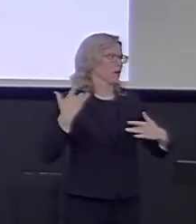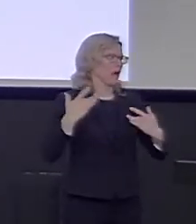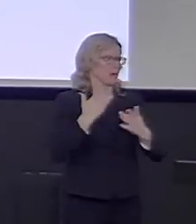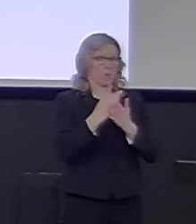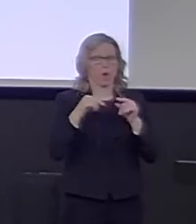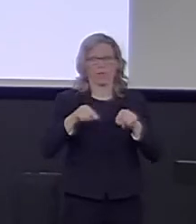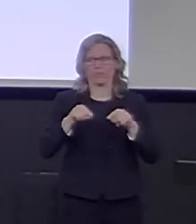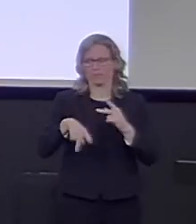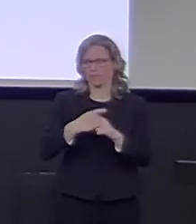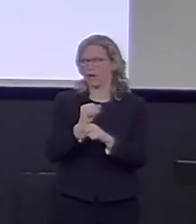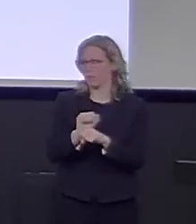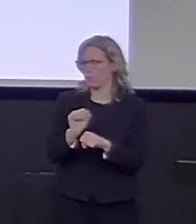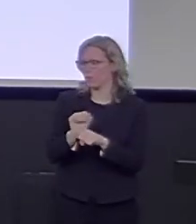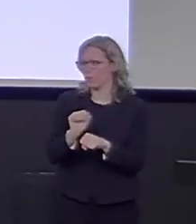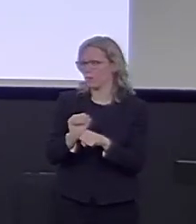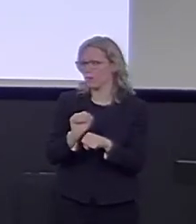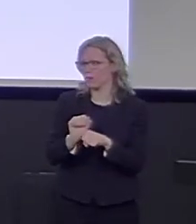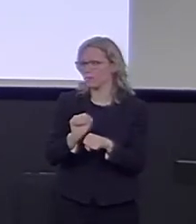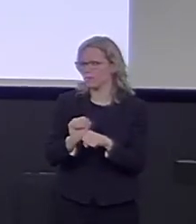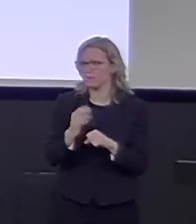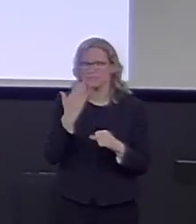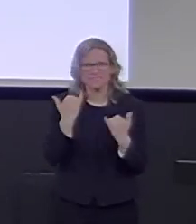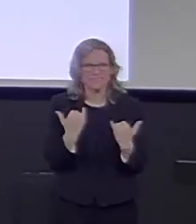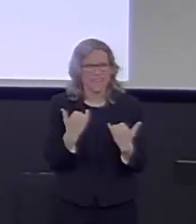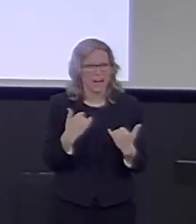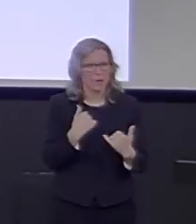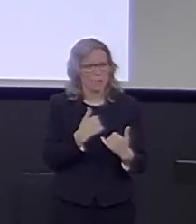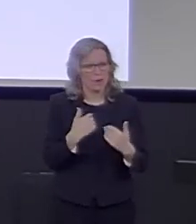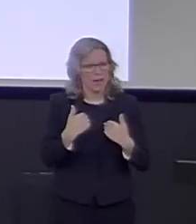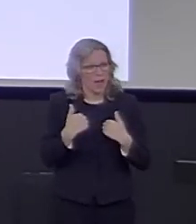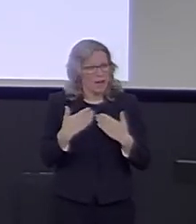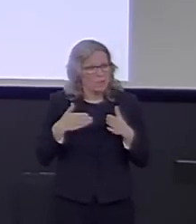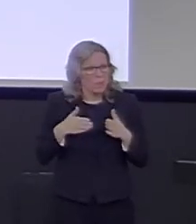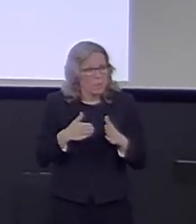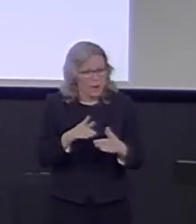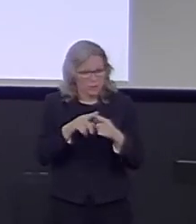because we actually now have a way of looking at the connection